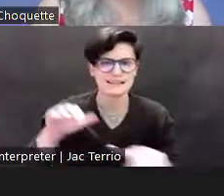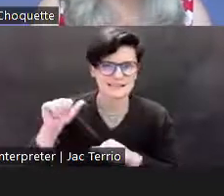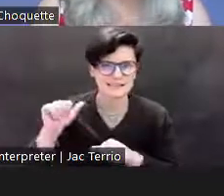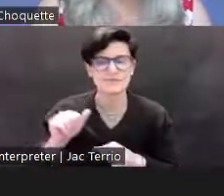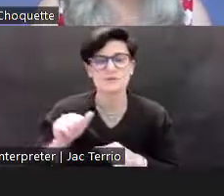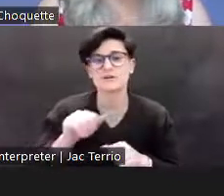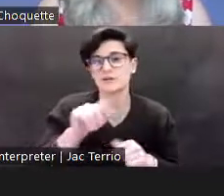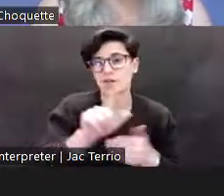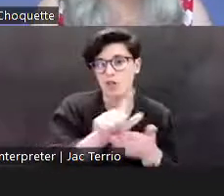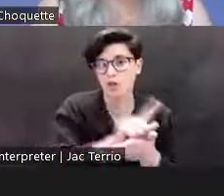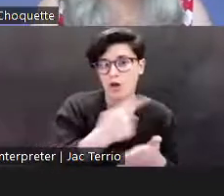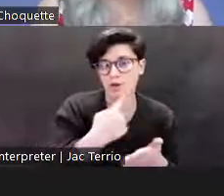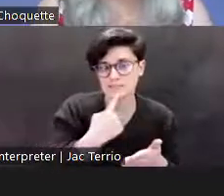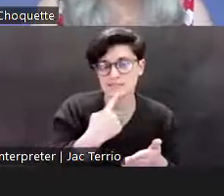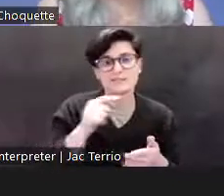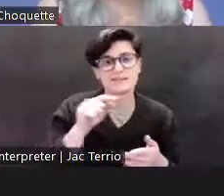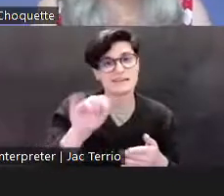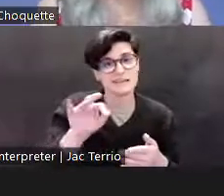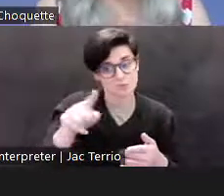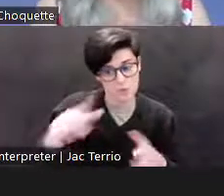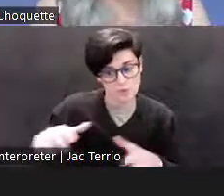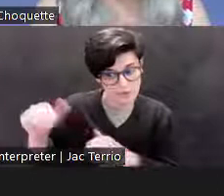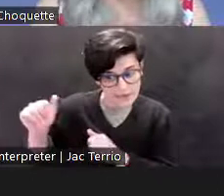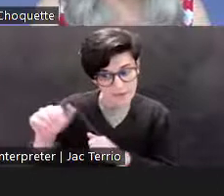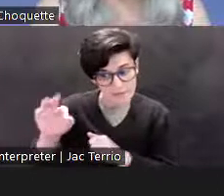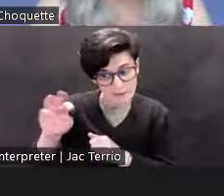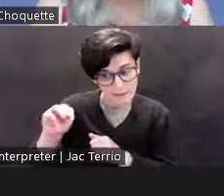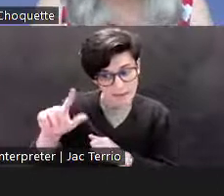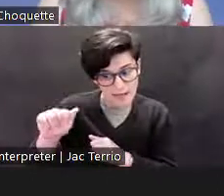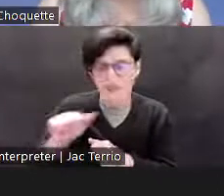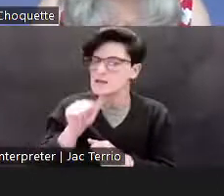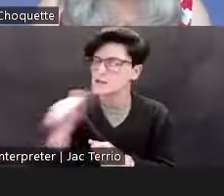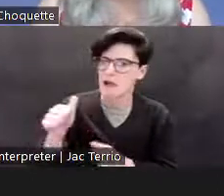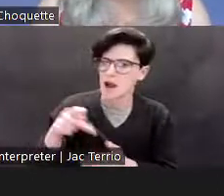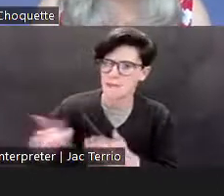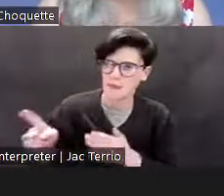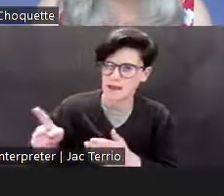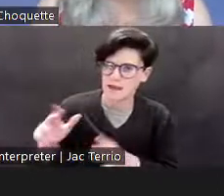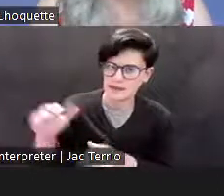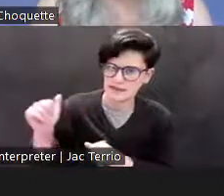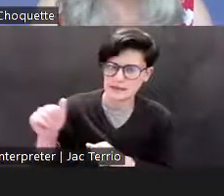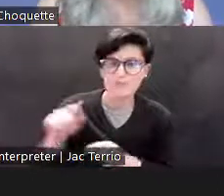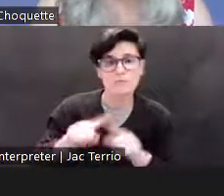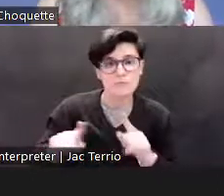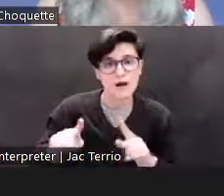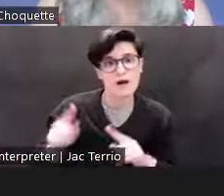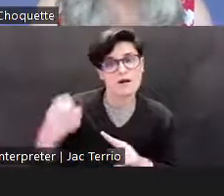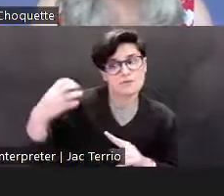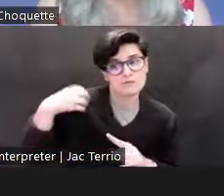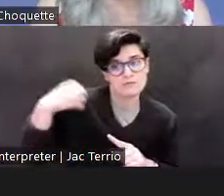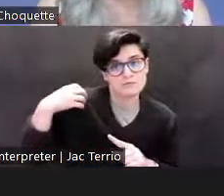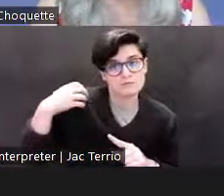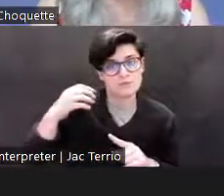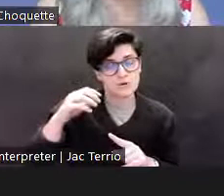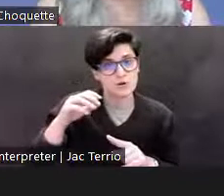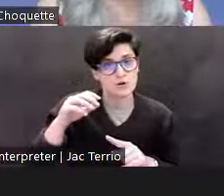Fmla is unpaid, but the employer has the ability the option, to enact policies that allow for